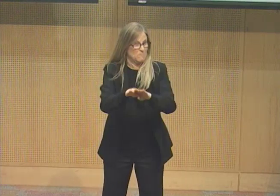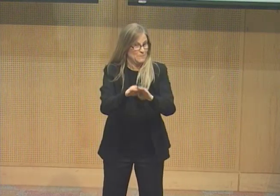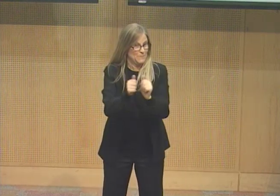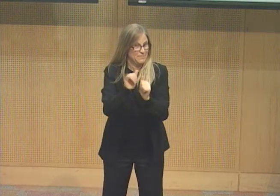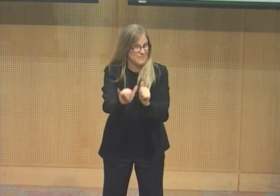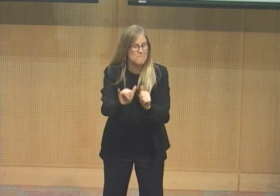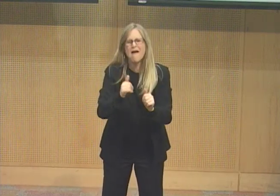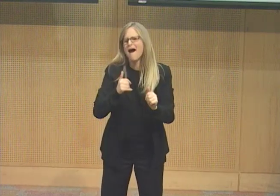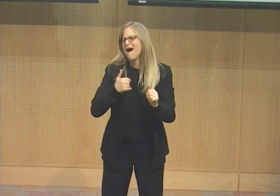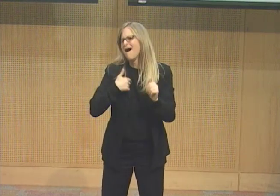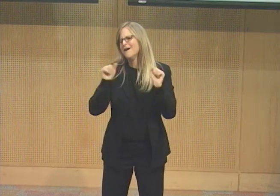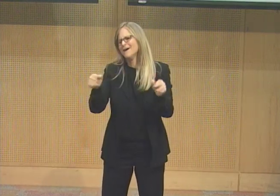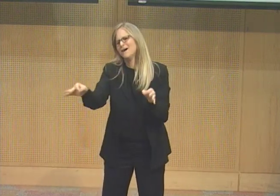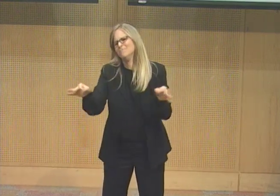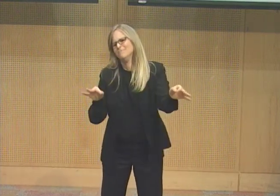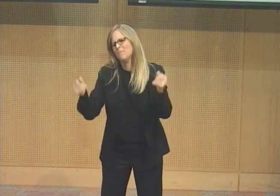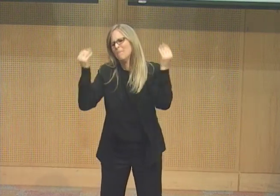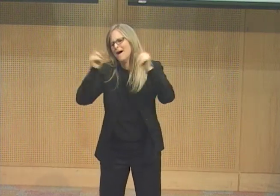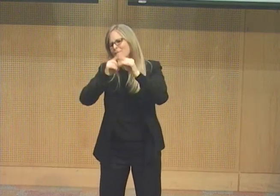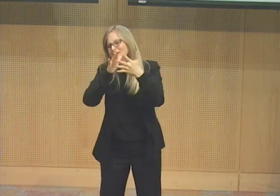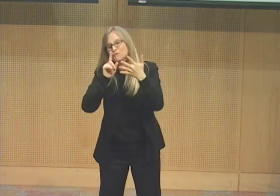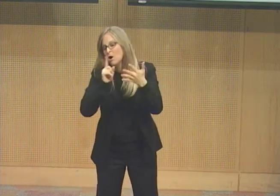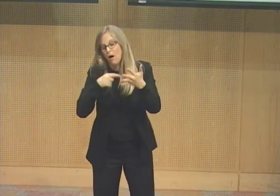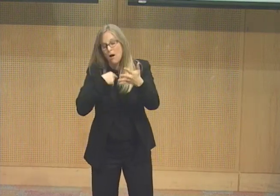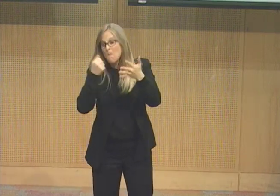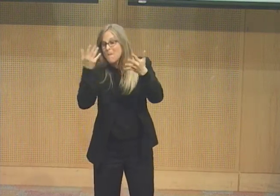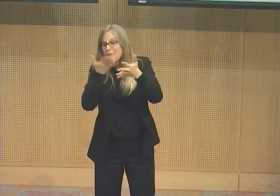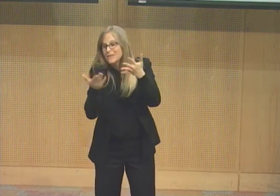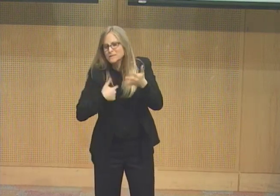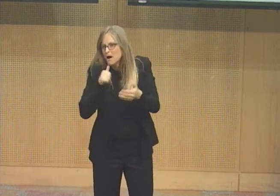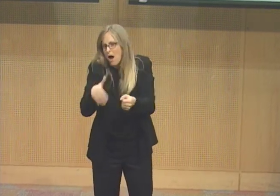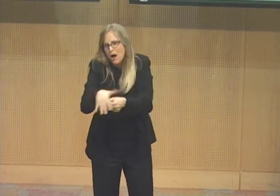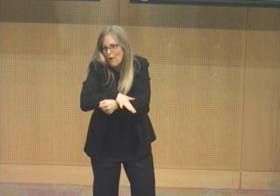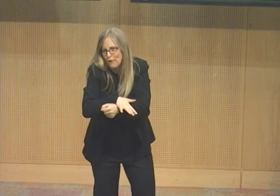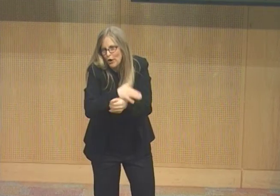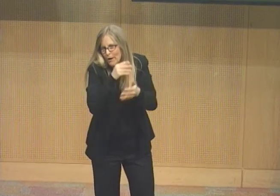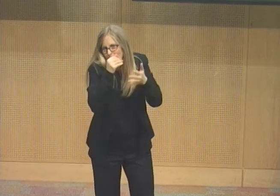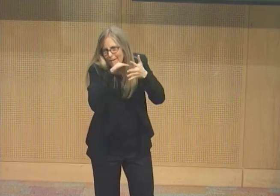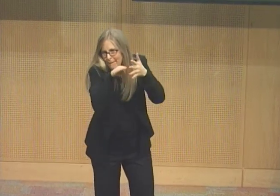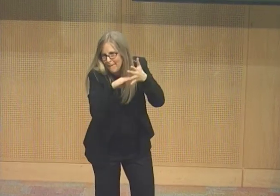In closing, I could explain many different aspects of my research.